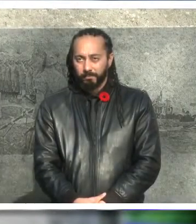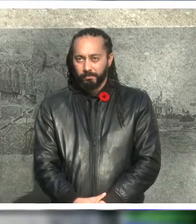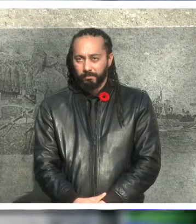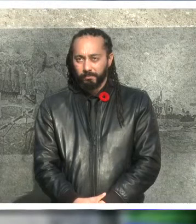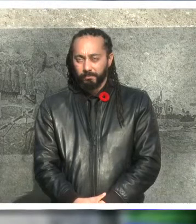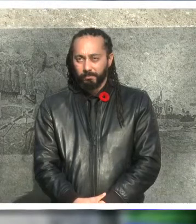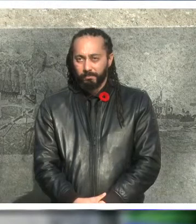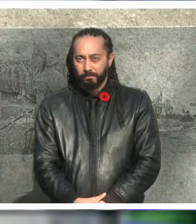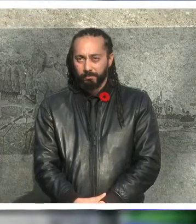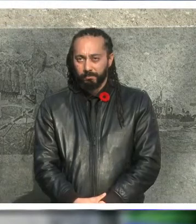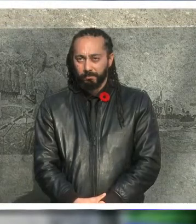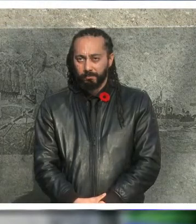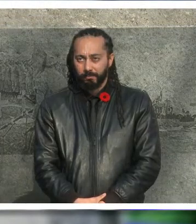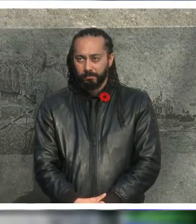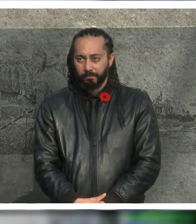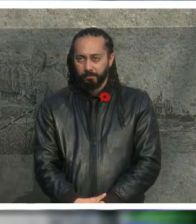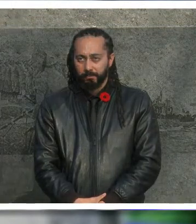scarce heard amid the guns below.